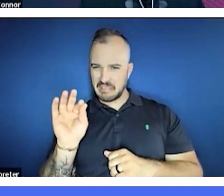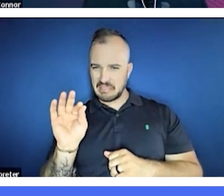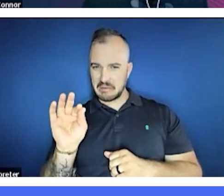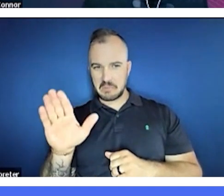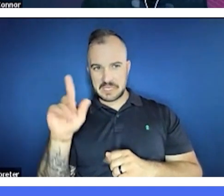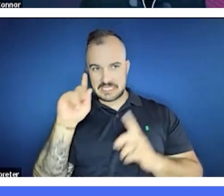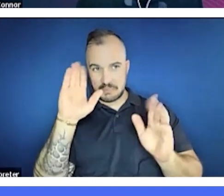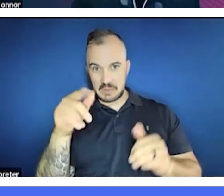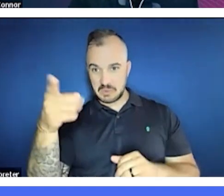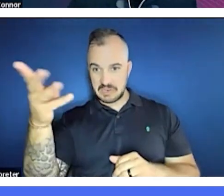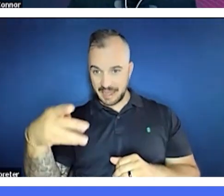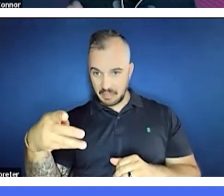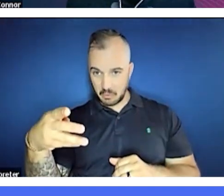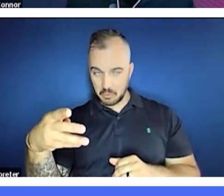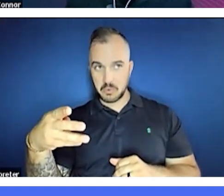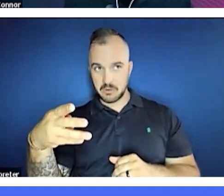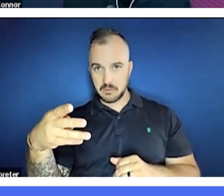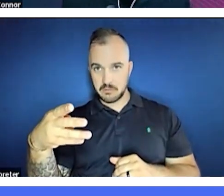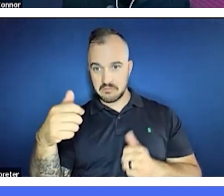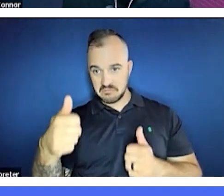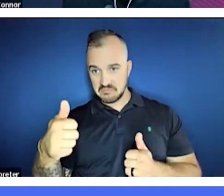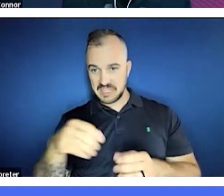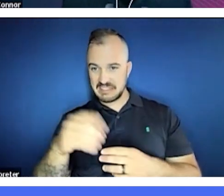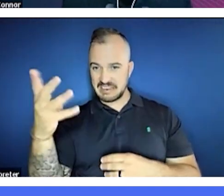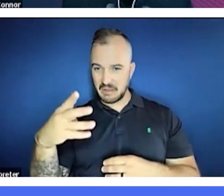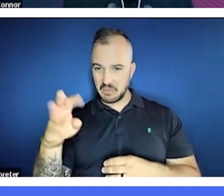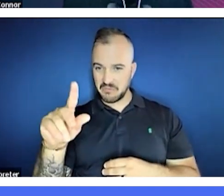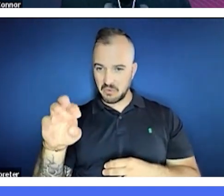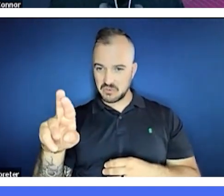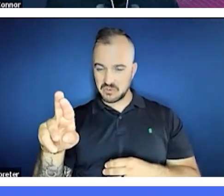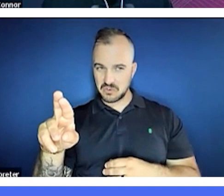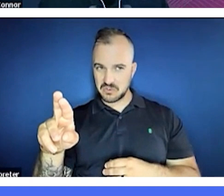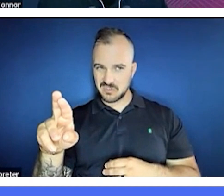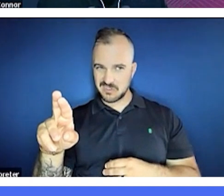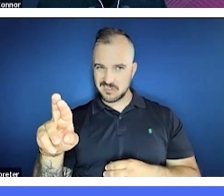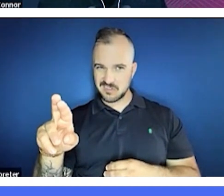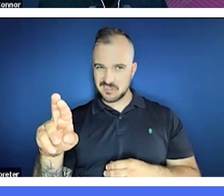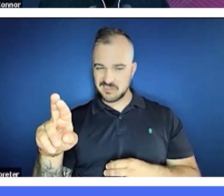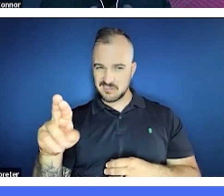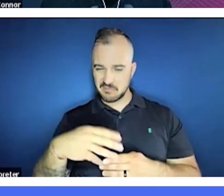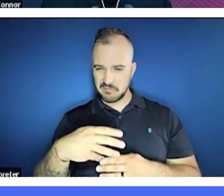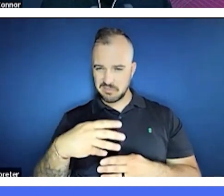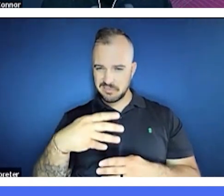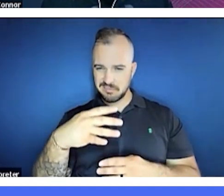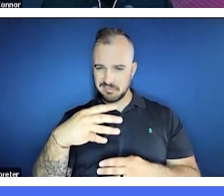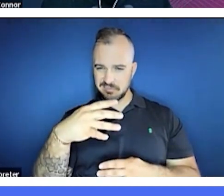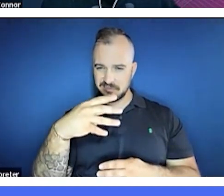to download them, which people do great. They're in my downloads folder. I feel like my downloads folder has kind of become like my mom's desktop.